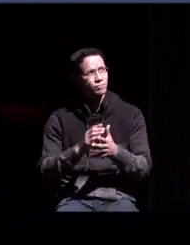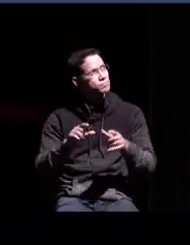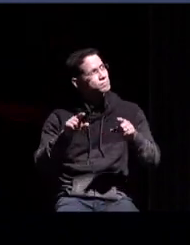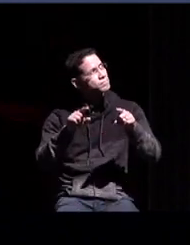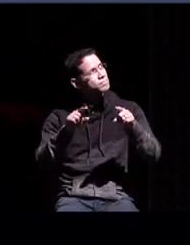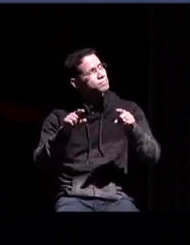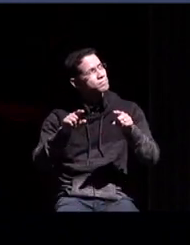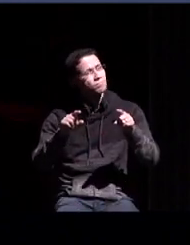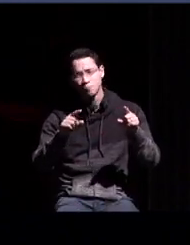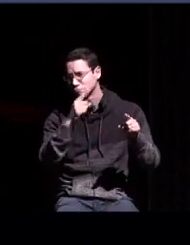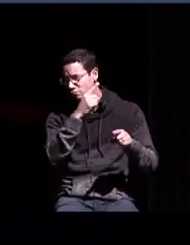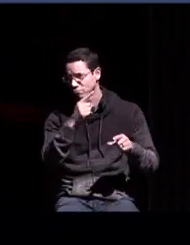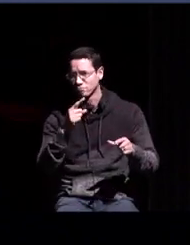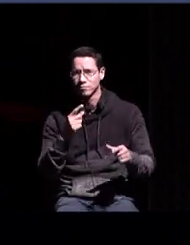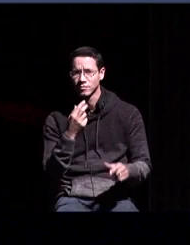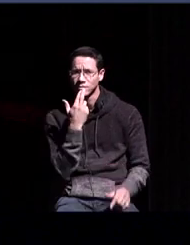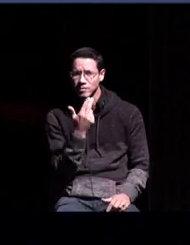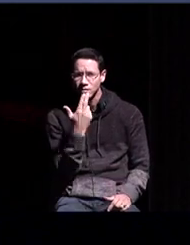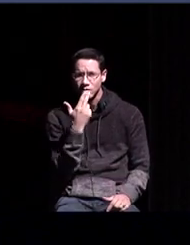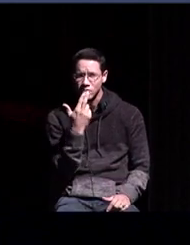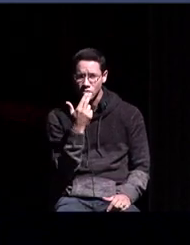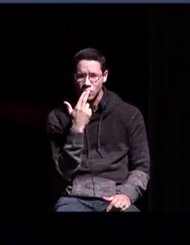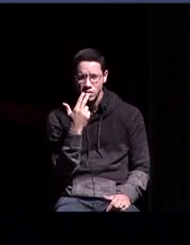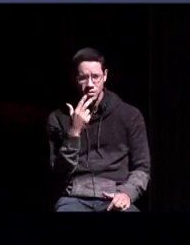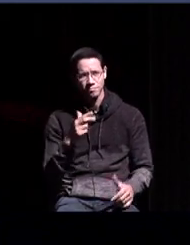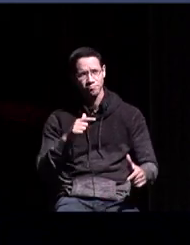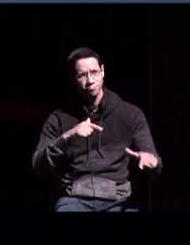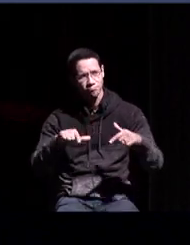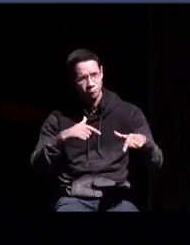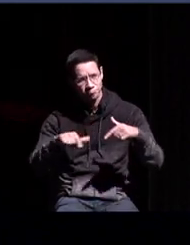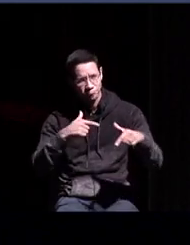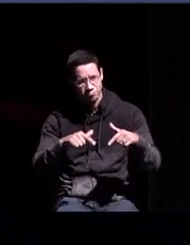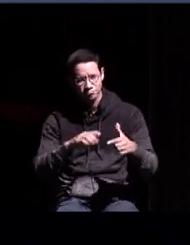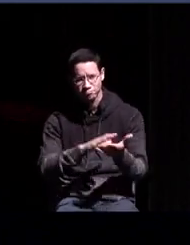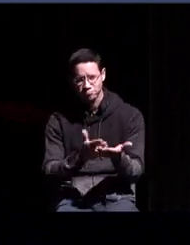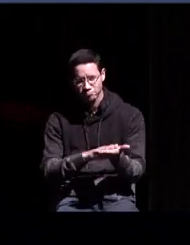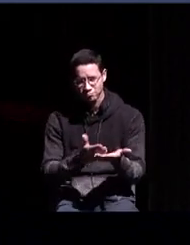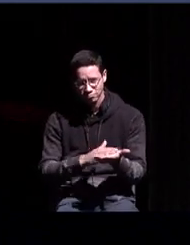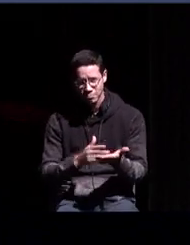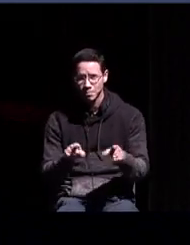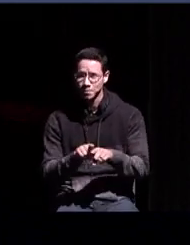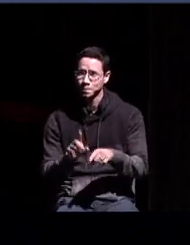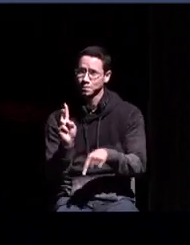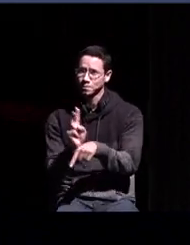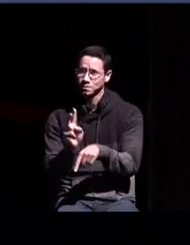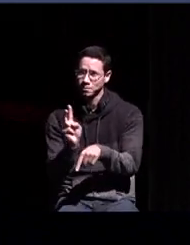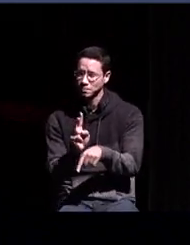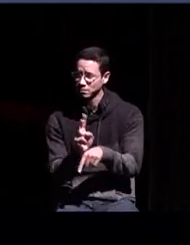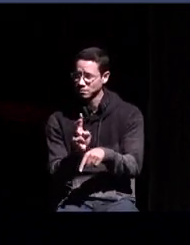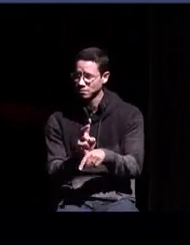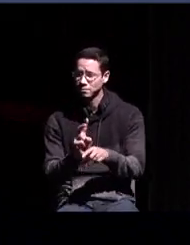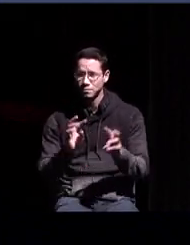but if you understand me in a different language is thank to them. I’d like to thank who made the IDs, the security guys,